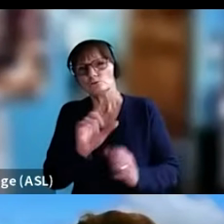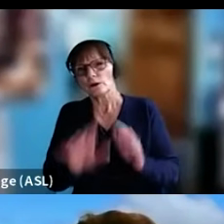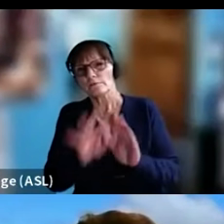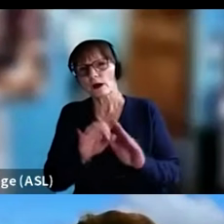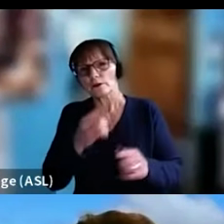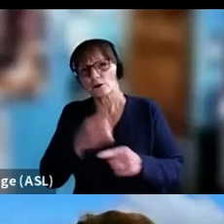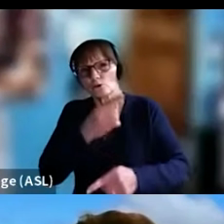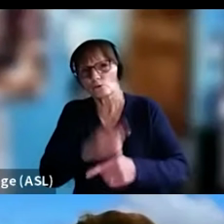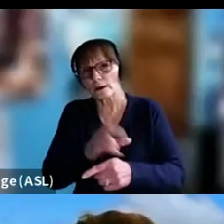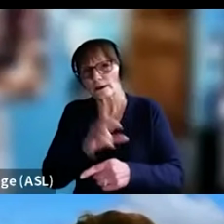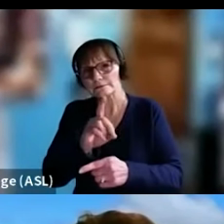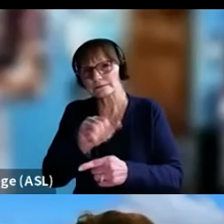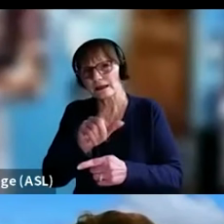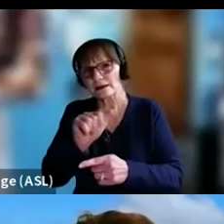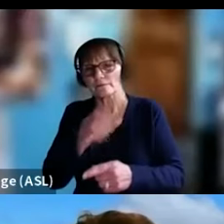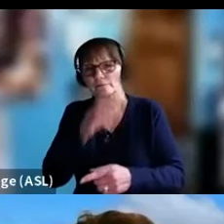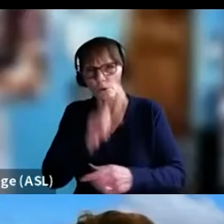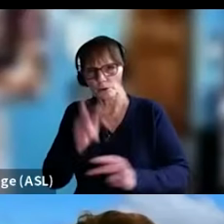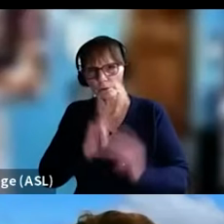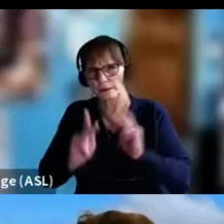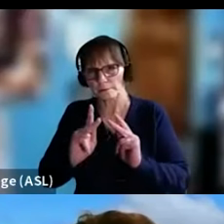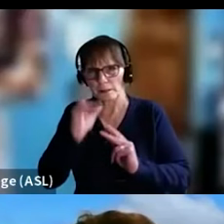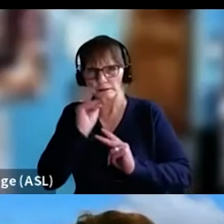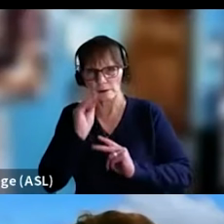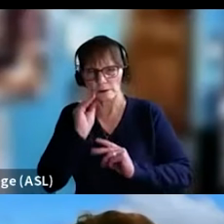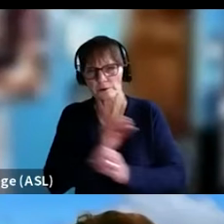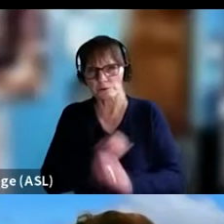on older people experiencing homelessness nationally,